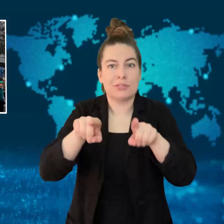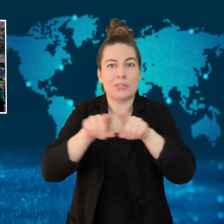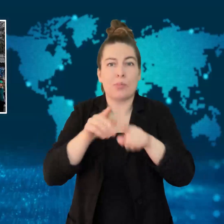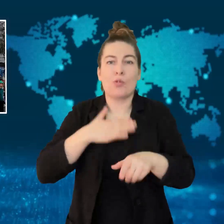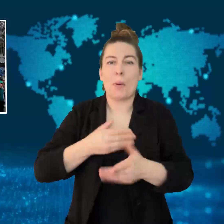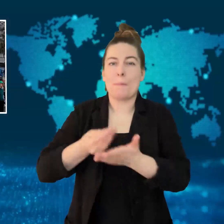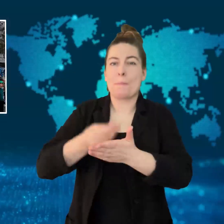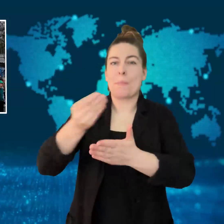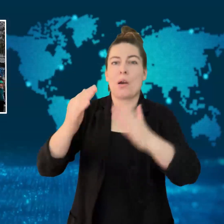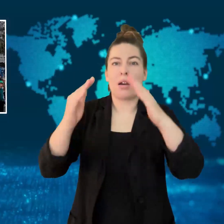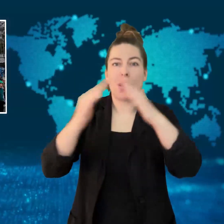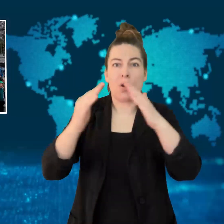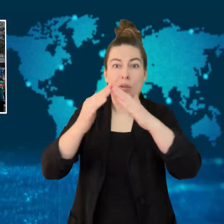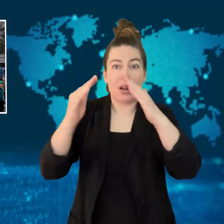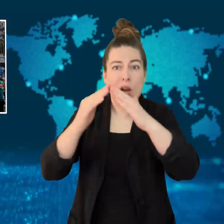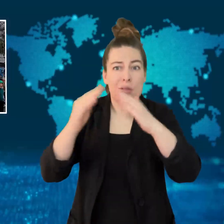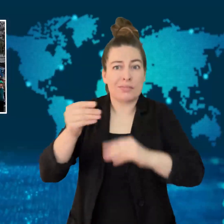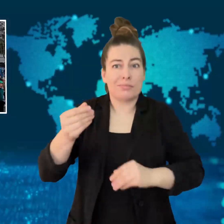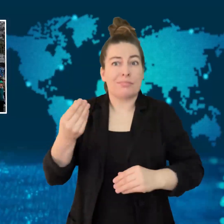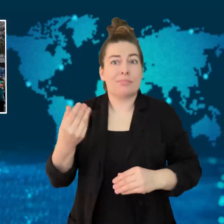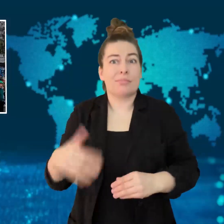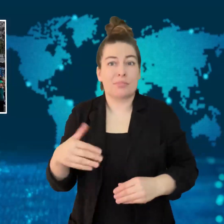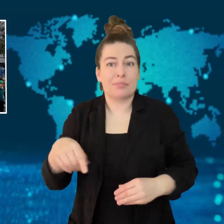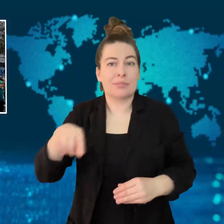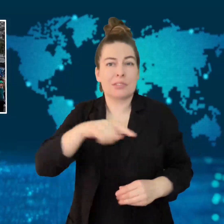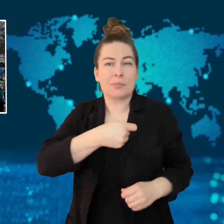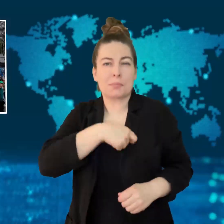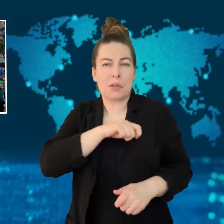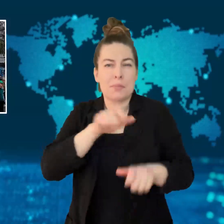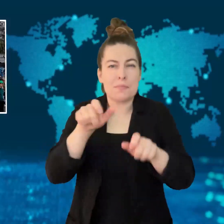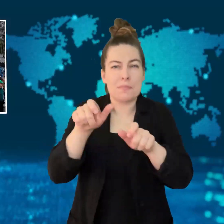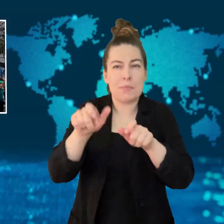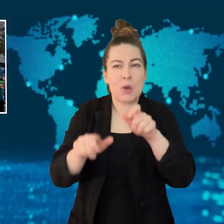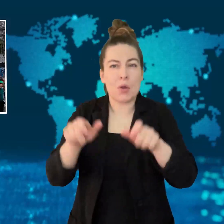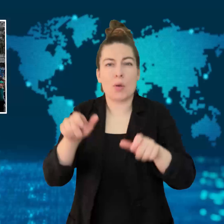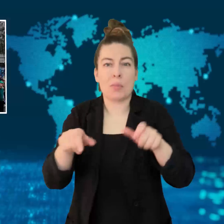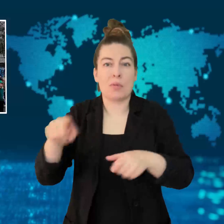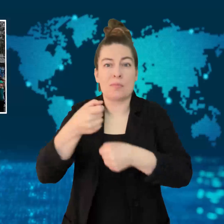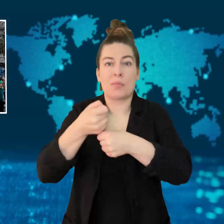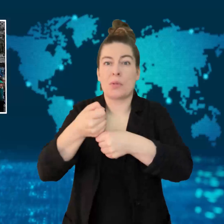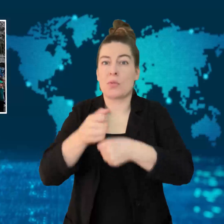The protesters are frustrated by increasing rents